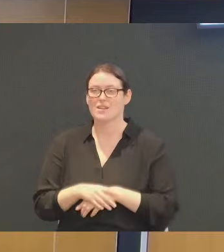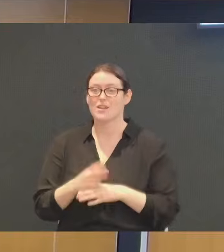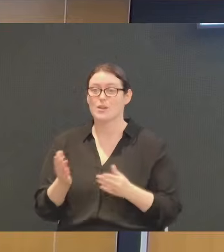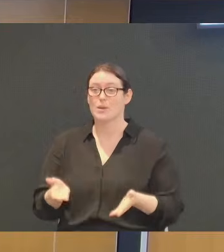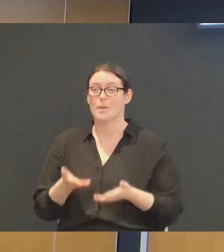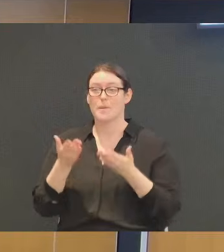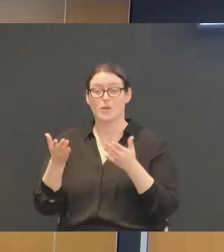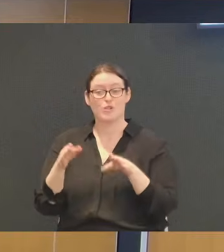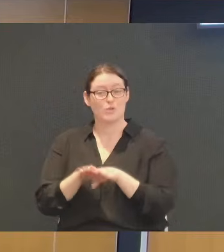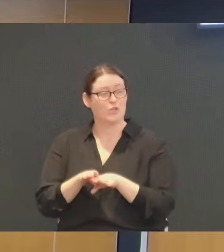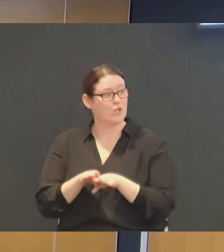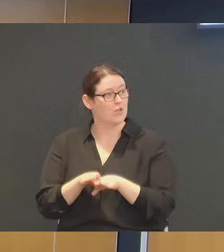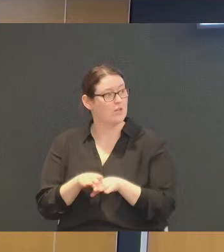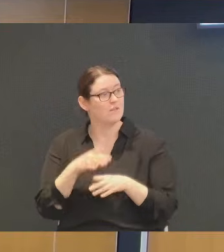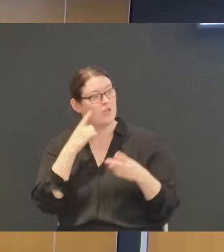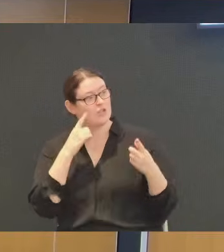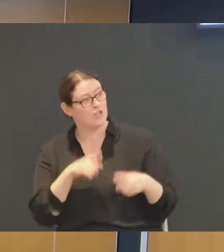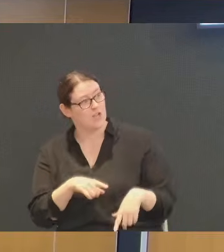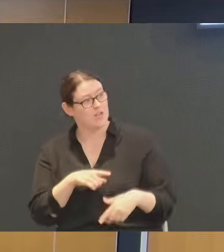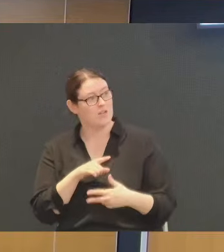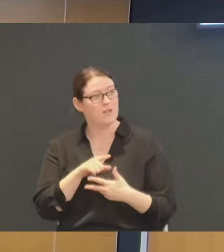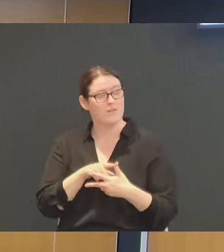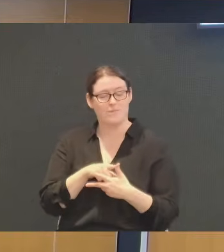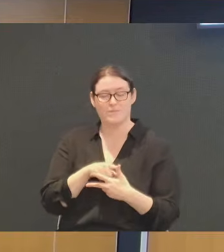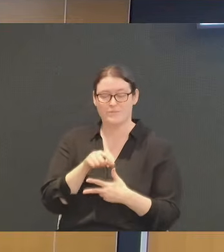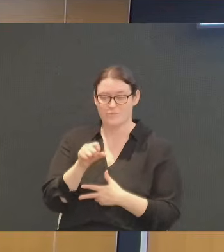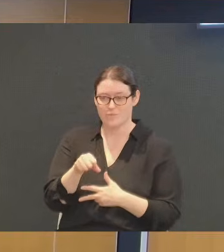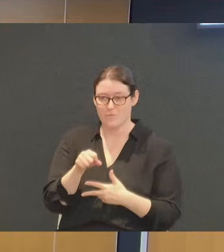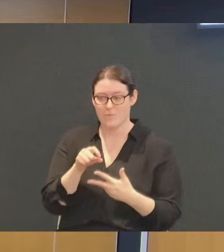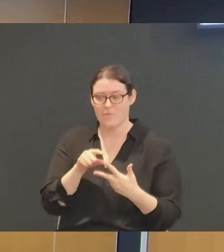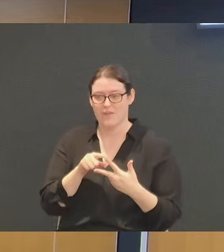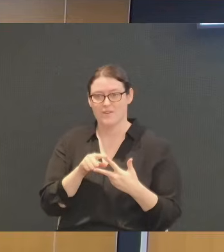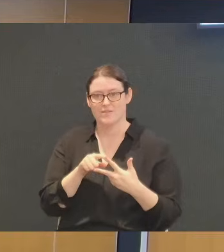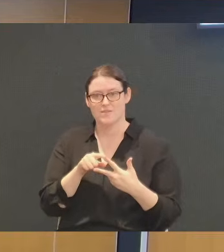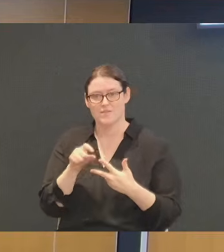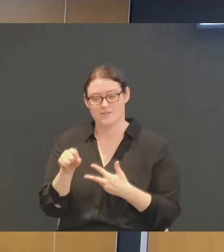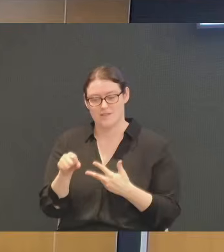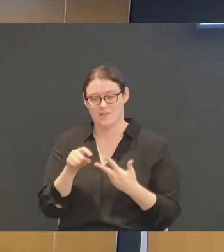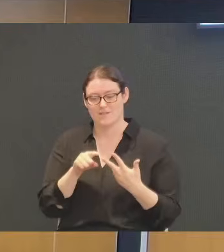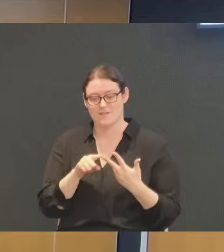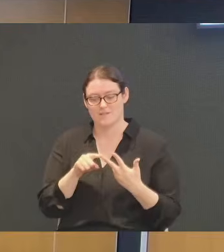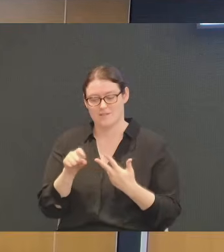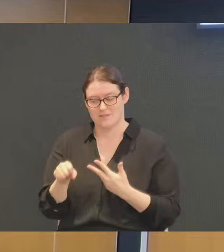adjourn? Second. Commissioner Summerow Dumas. Yes. Commissioner Reece. Yes. Commissioner Driehaus.